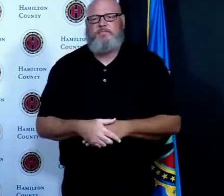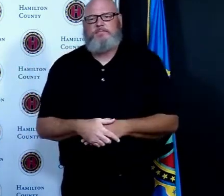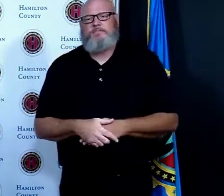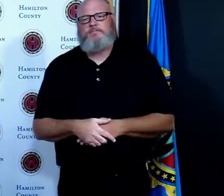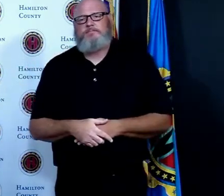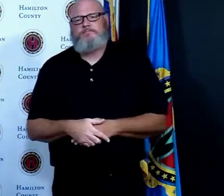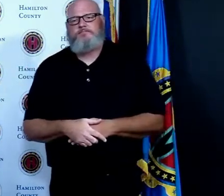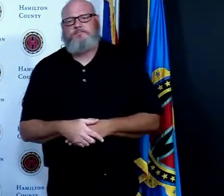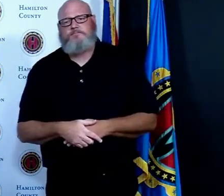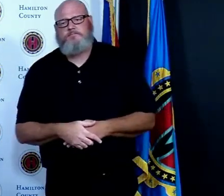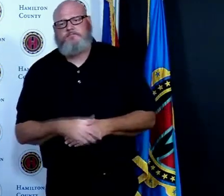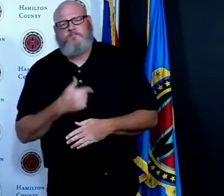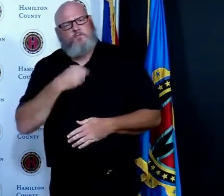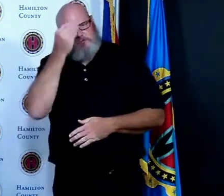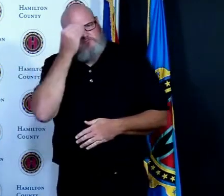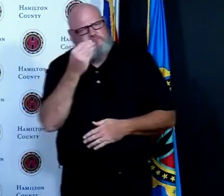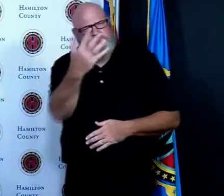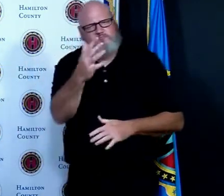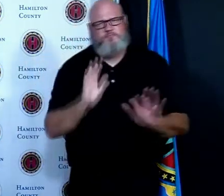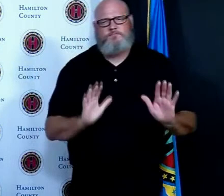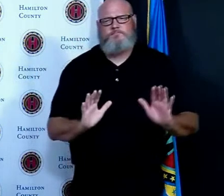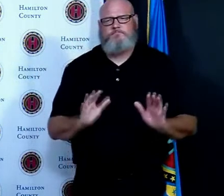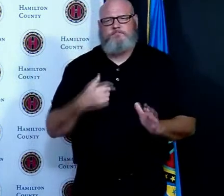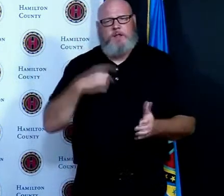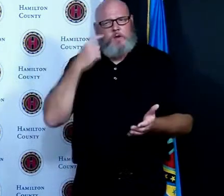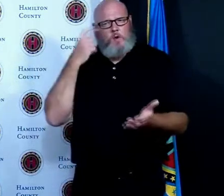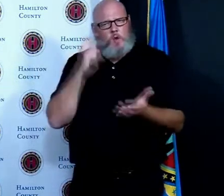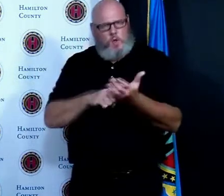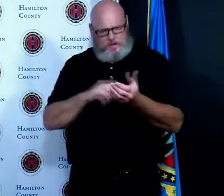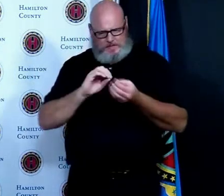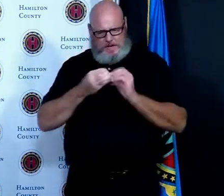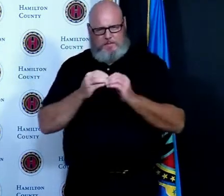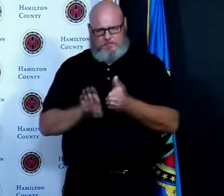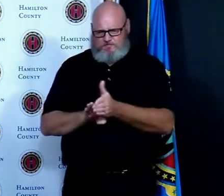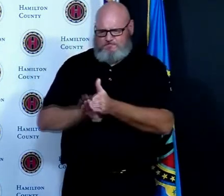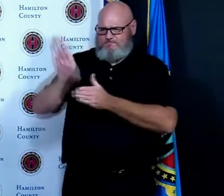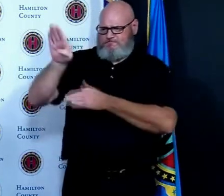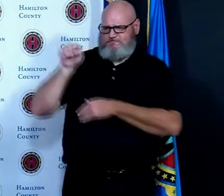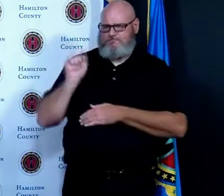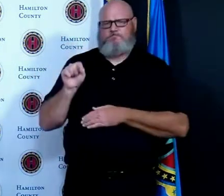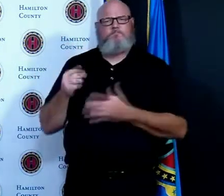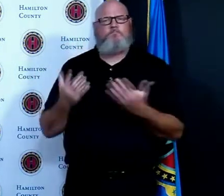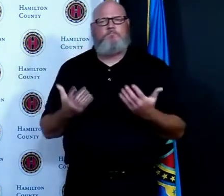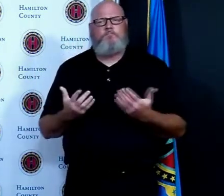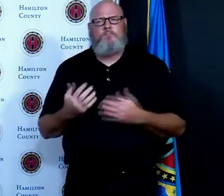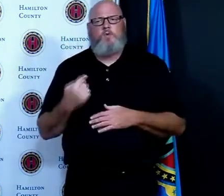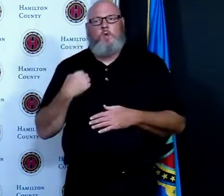despite this uptick we are quite I want to be sure that the health systems continue to be very much